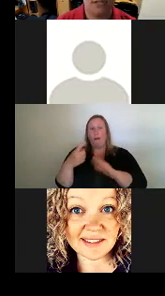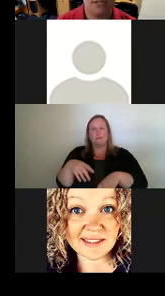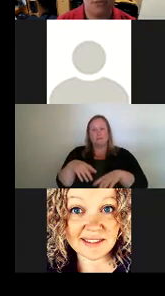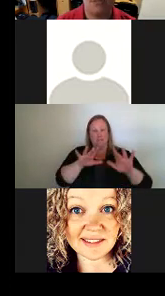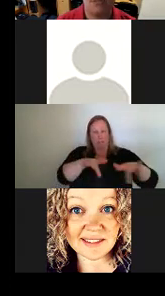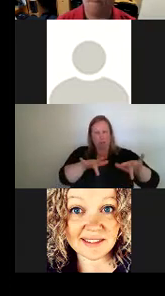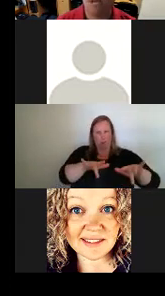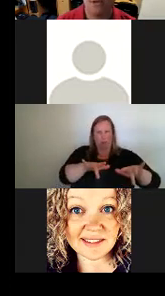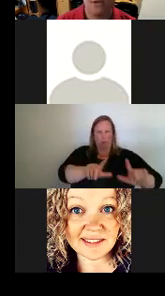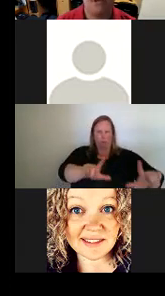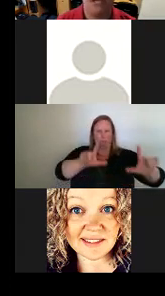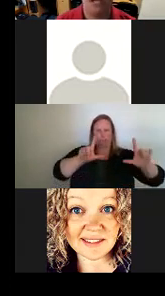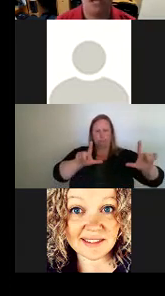SAME MONITOR.